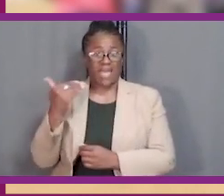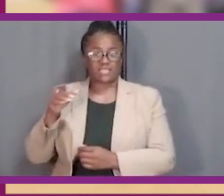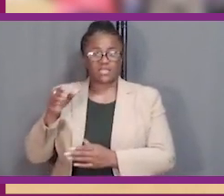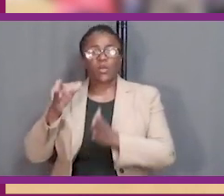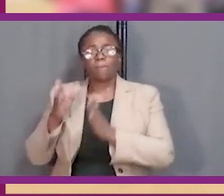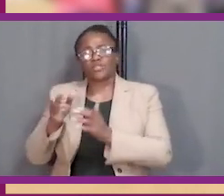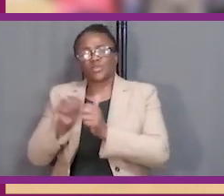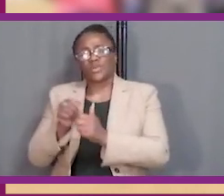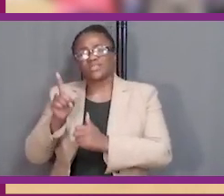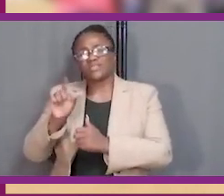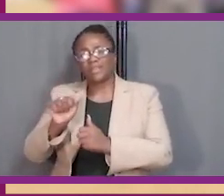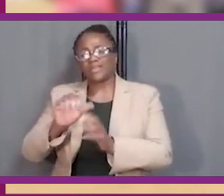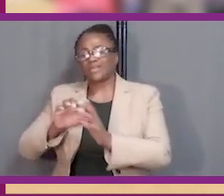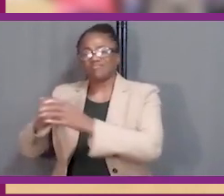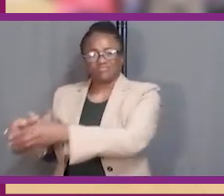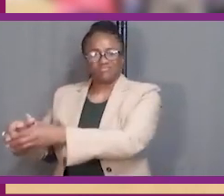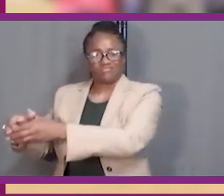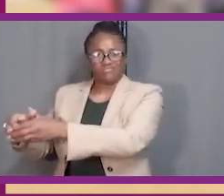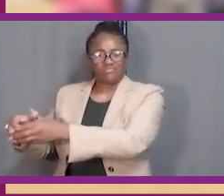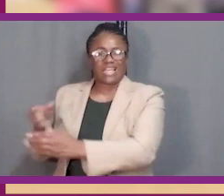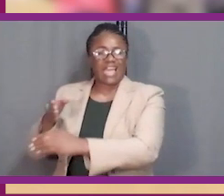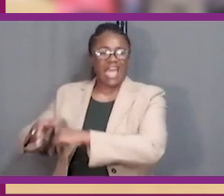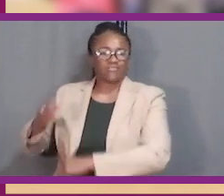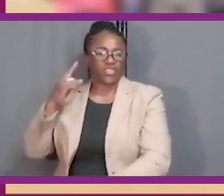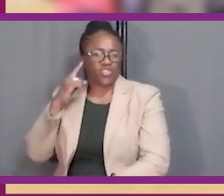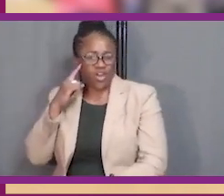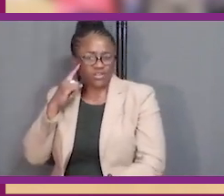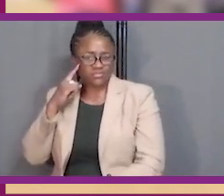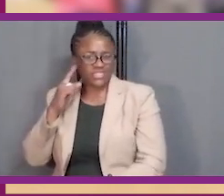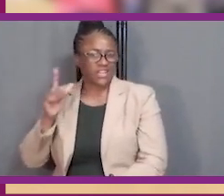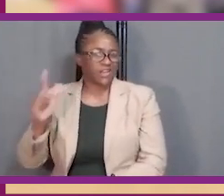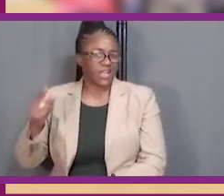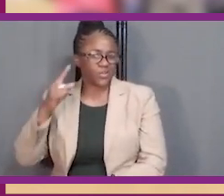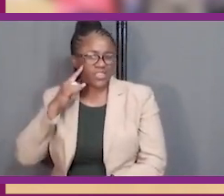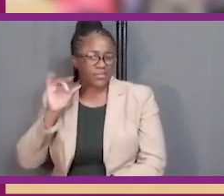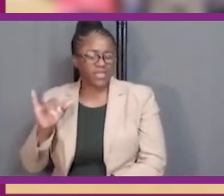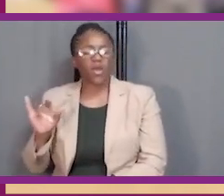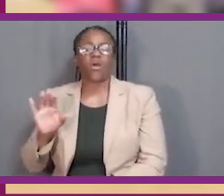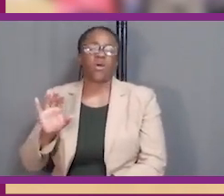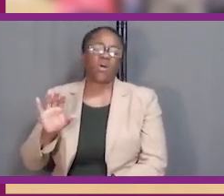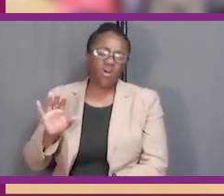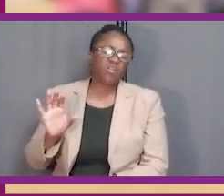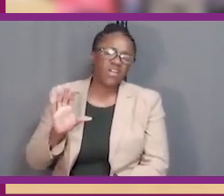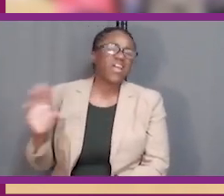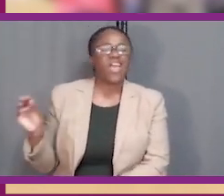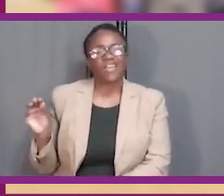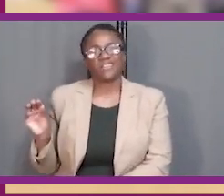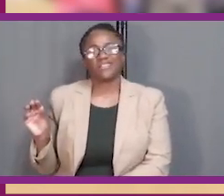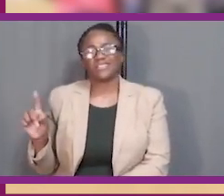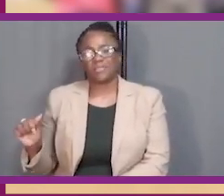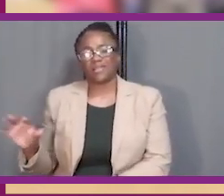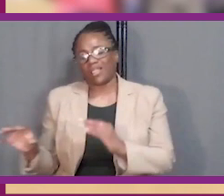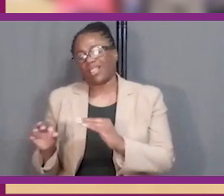in the coming of the CRPD, it has really brought countries and state parties to ensure that they